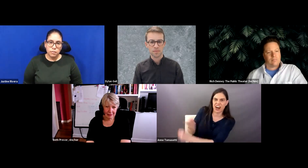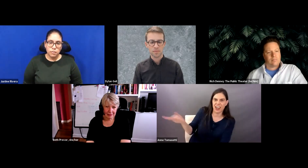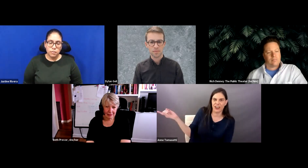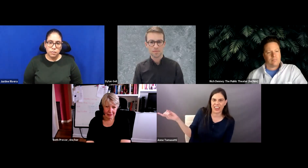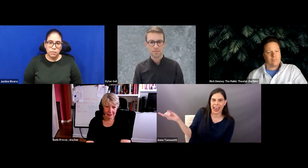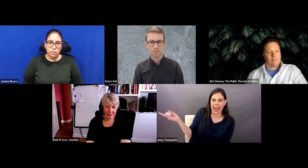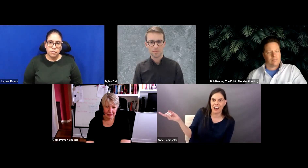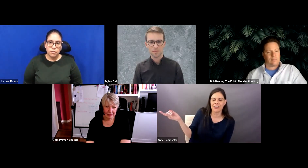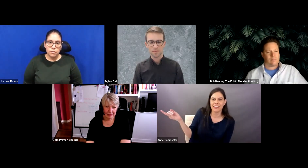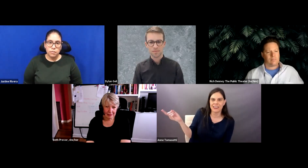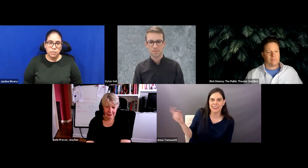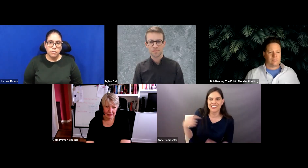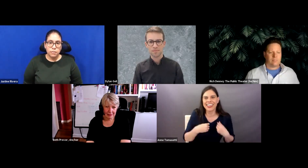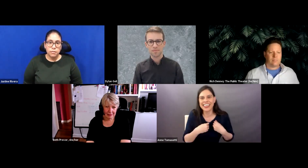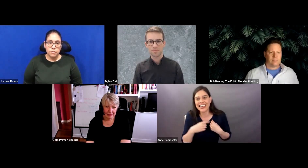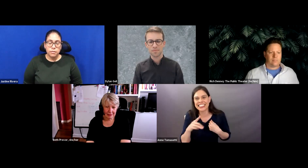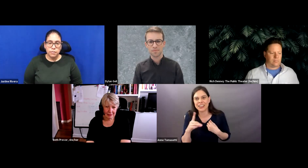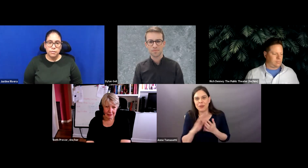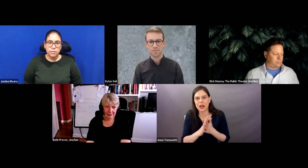he was saying they should fire that boss and the way that he